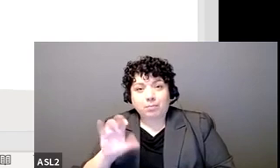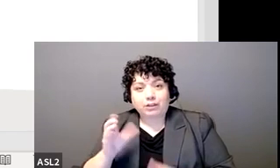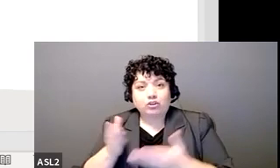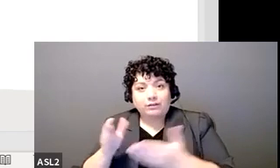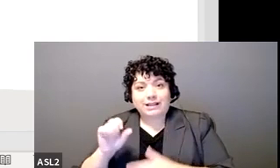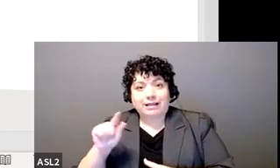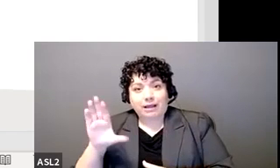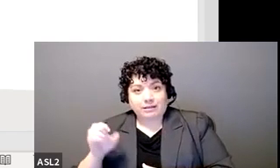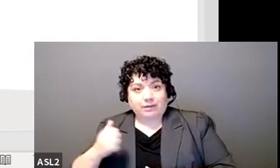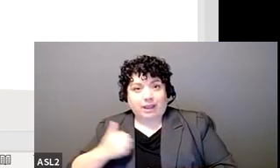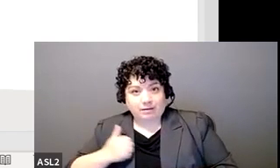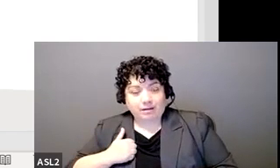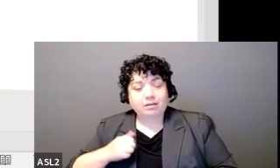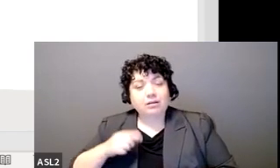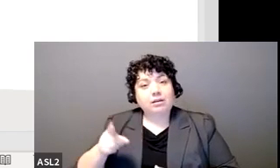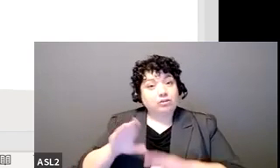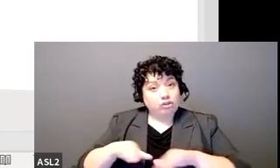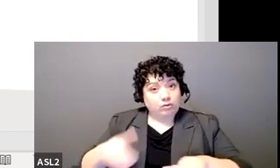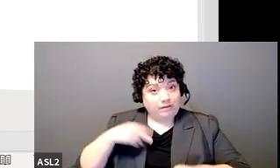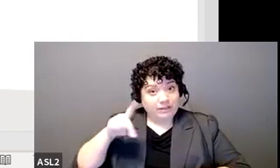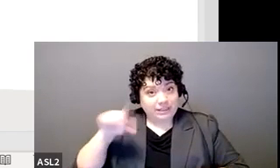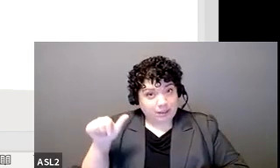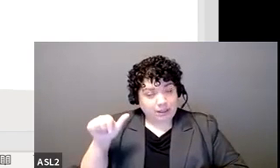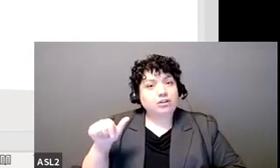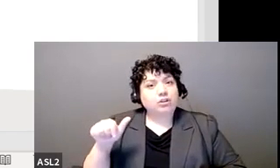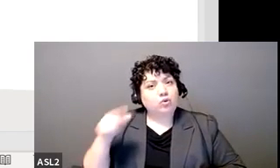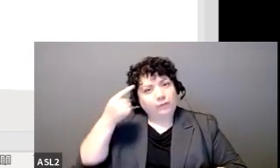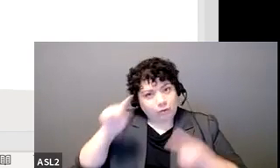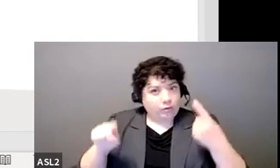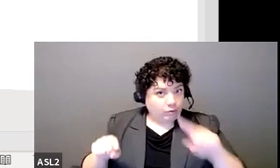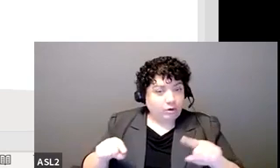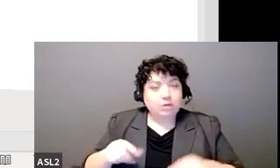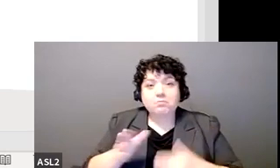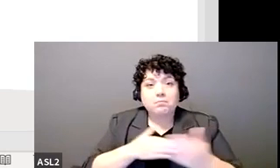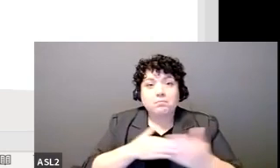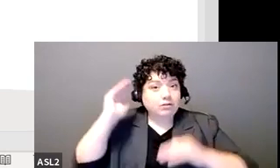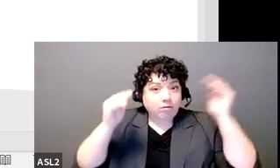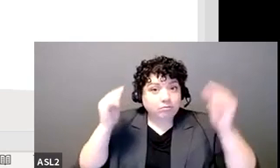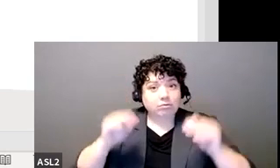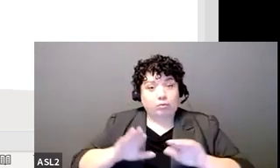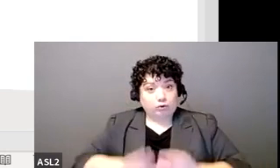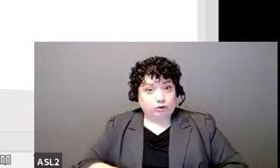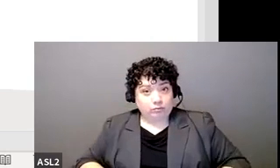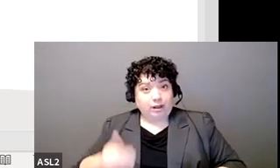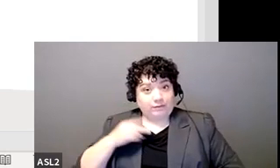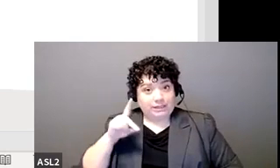who have children with disabilities so adult or young children with disabilities parents who are